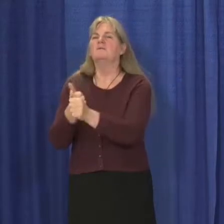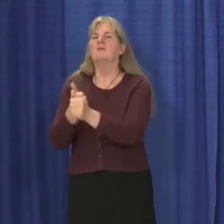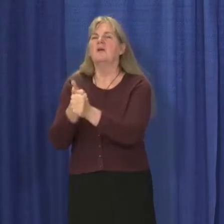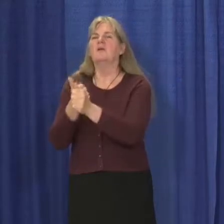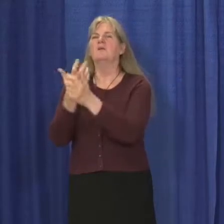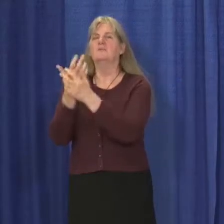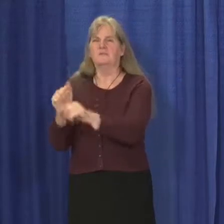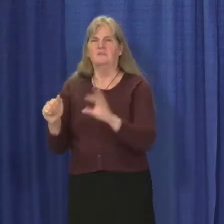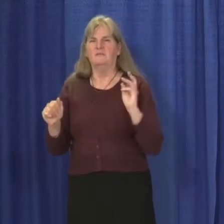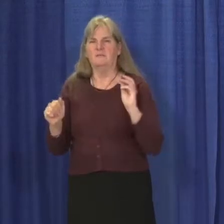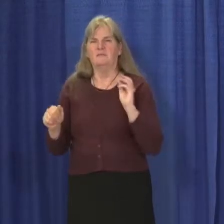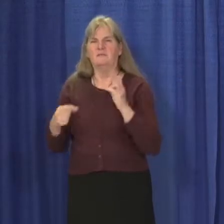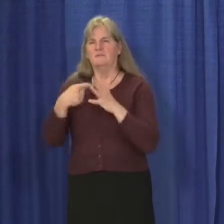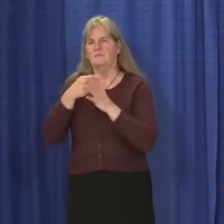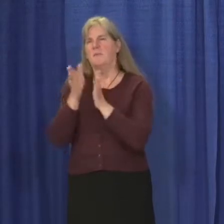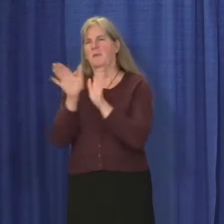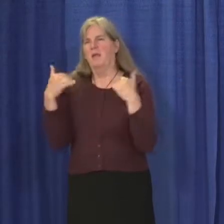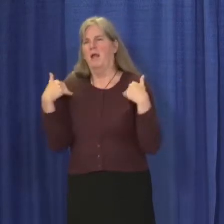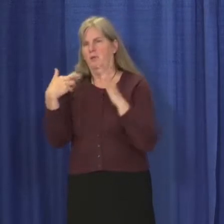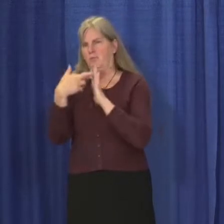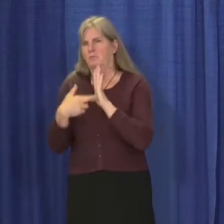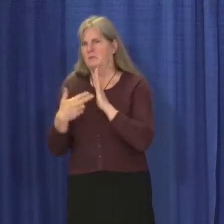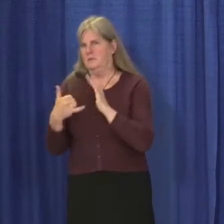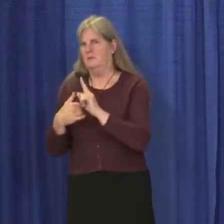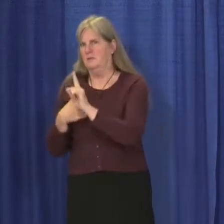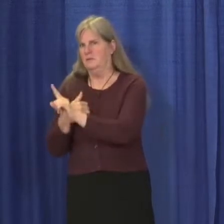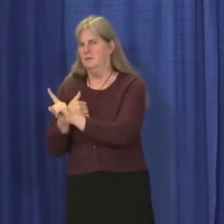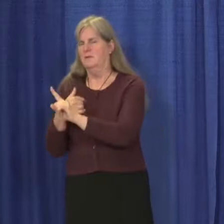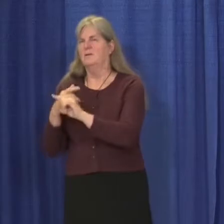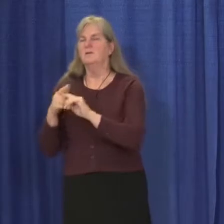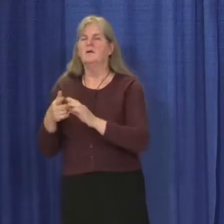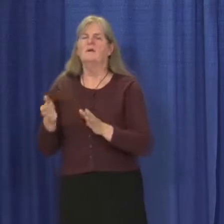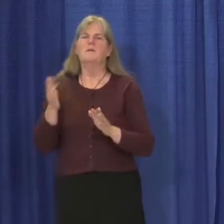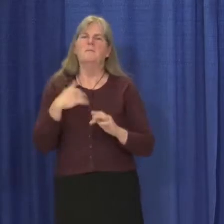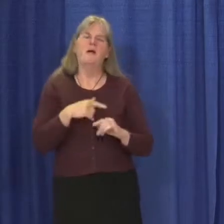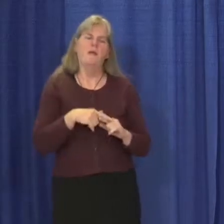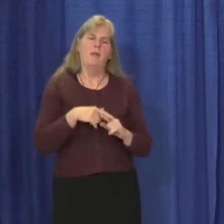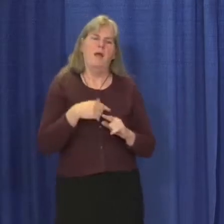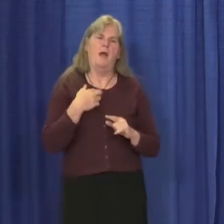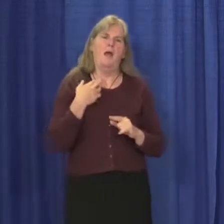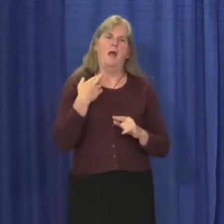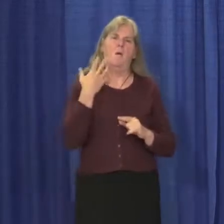This is why we have the requirements in place for the